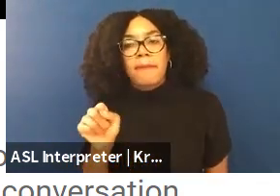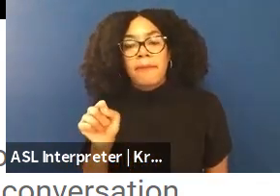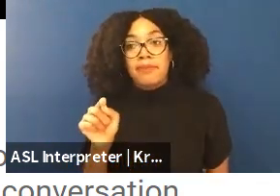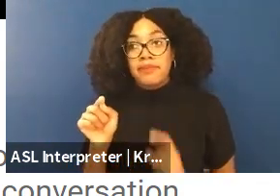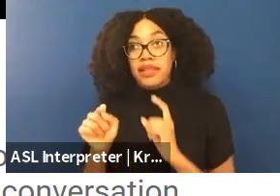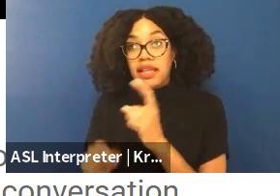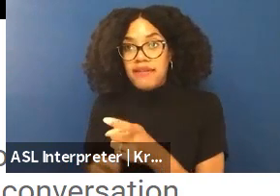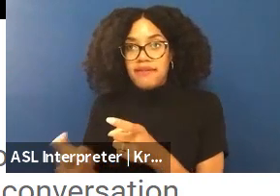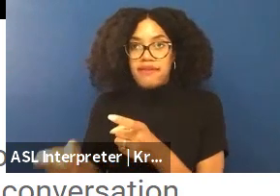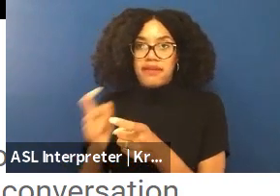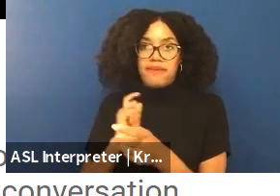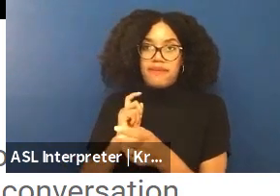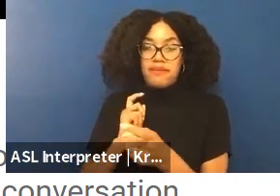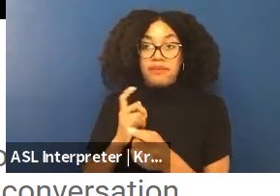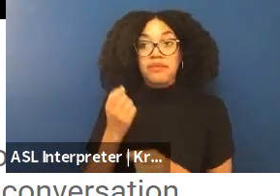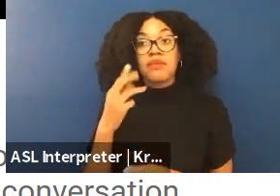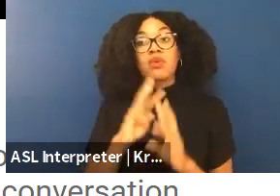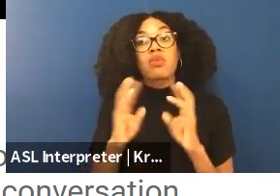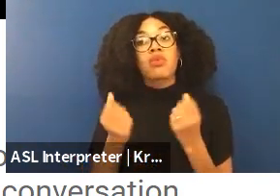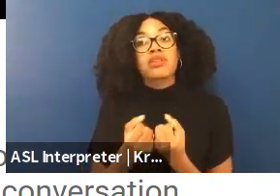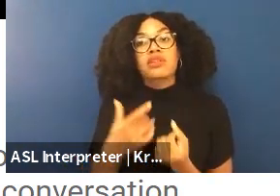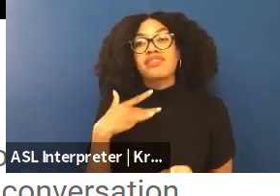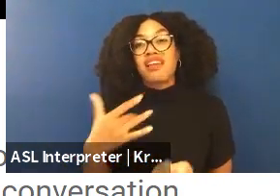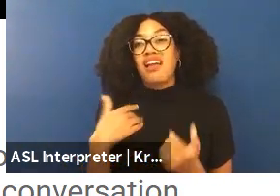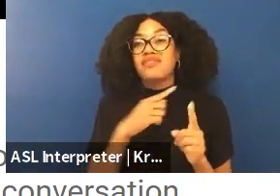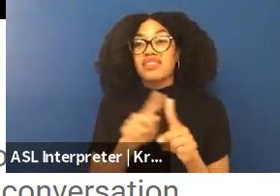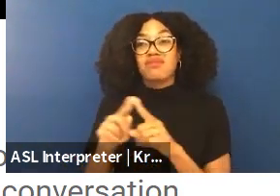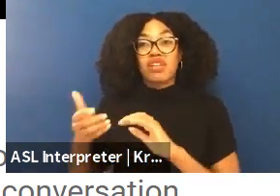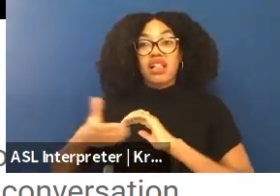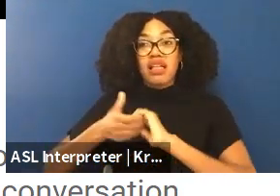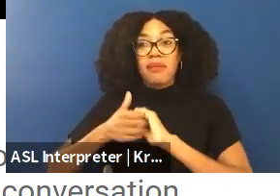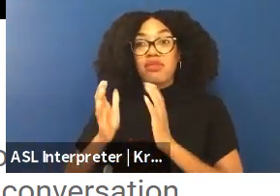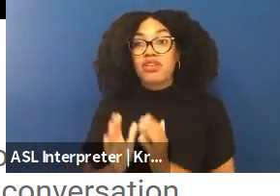collaborators, we list them and we tell what department they're from and we have a year-end